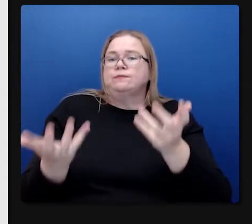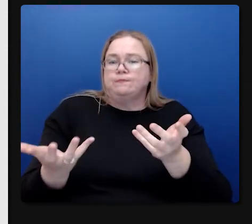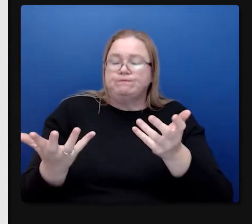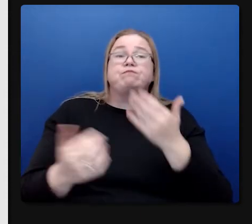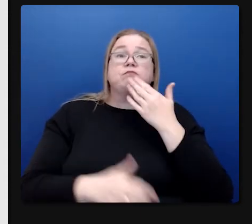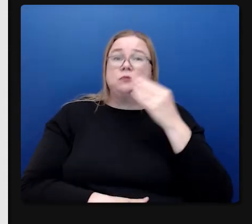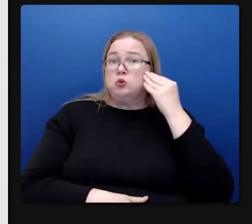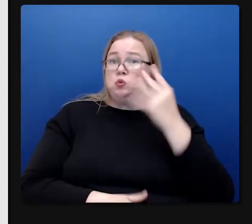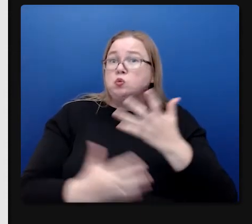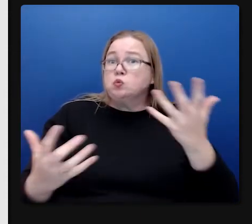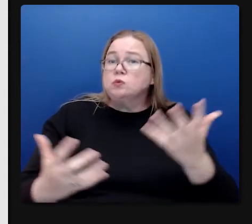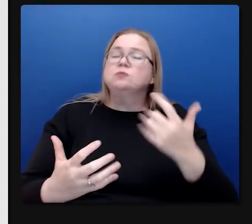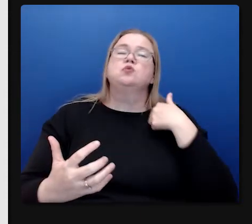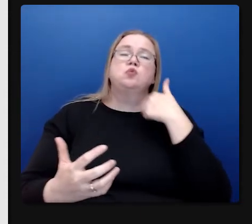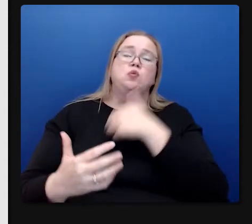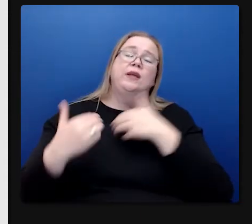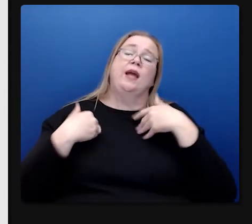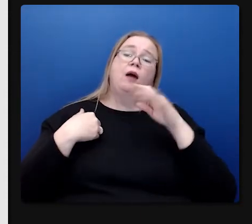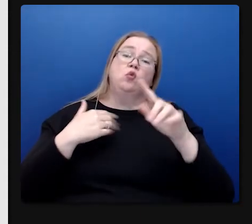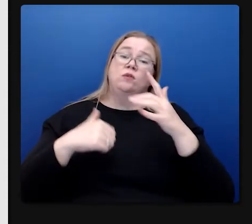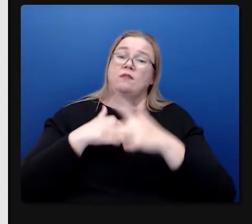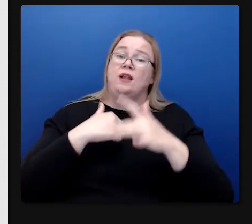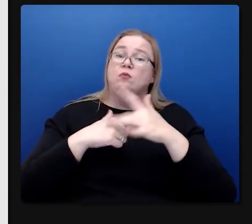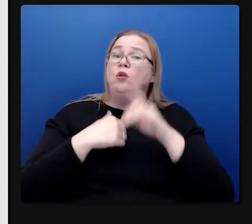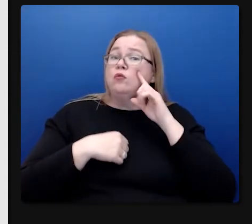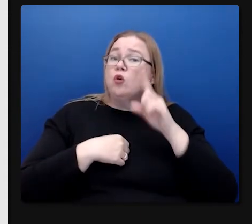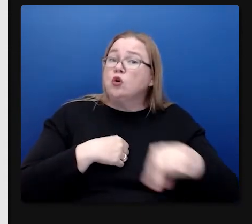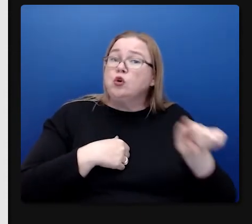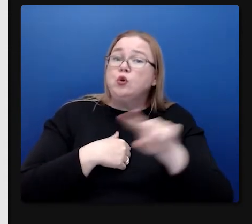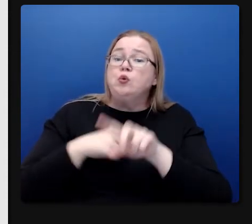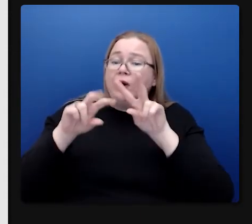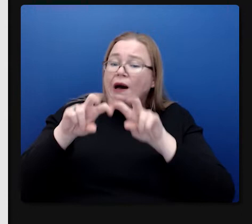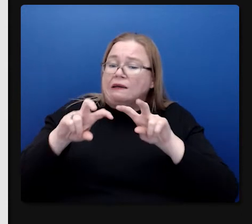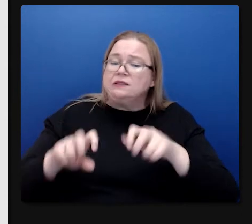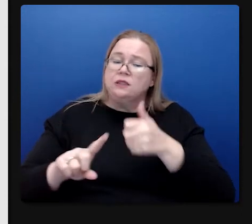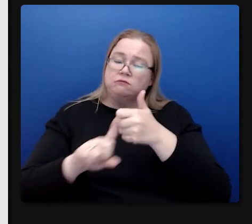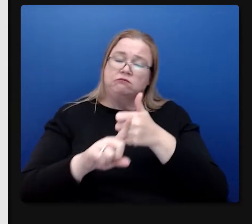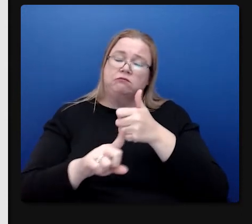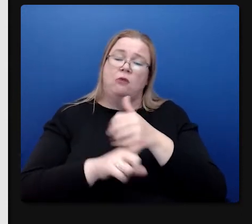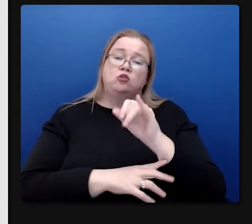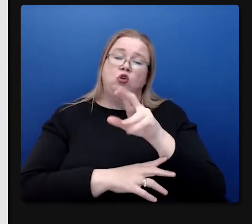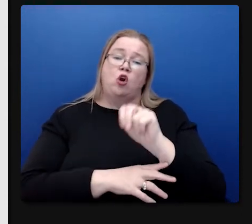The good news is we also have tools available for you to assess your own carbon footprint.